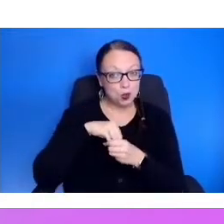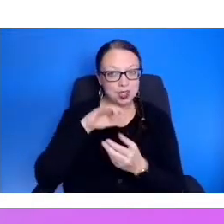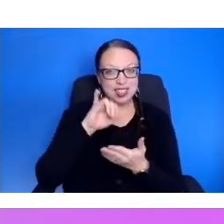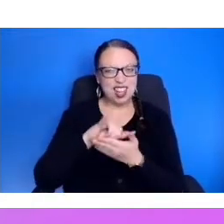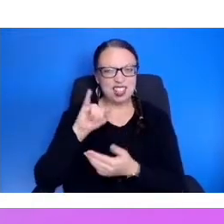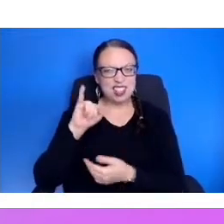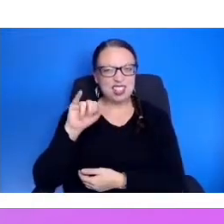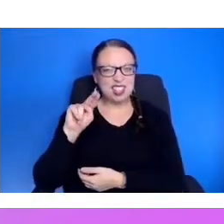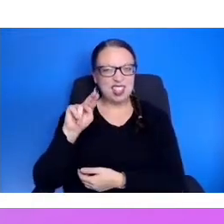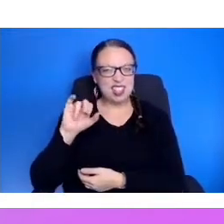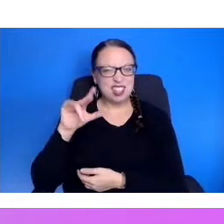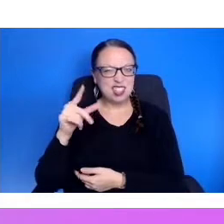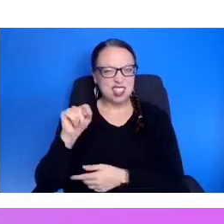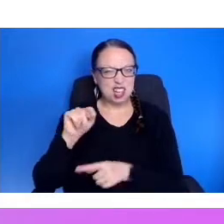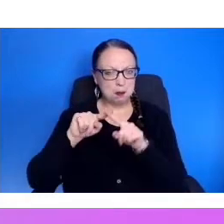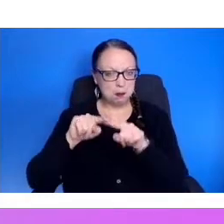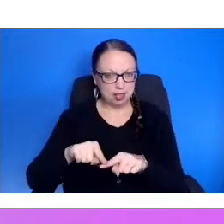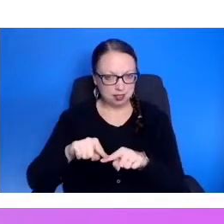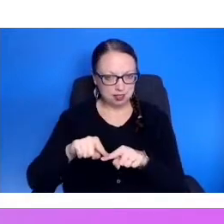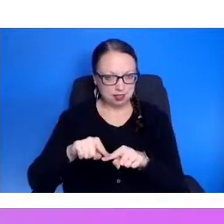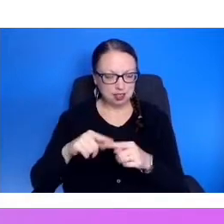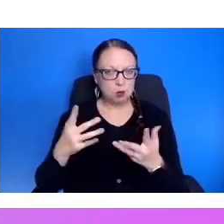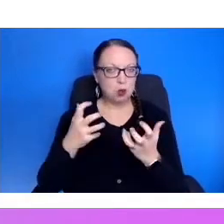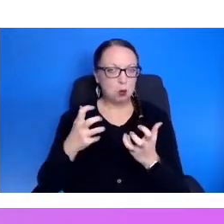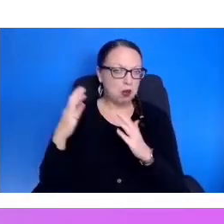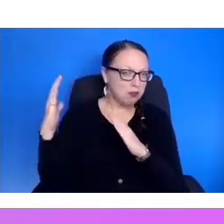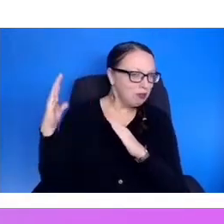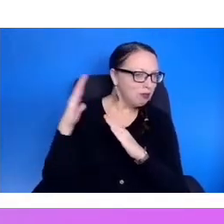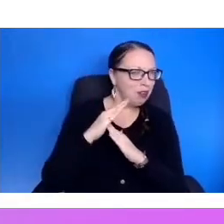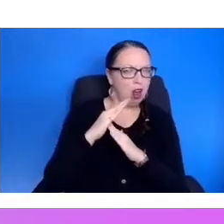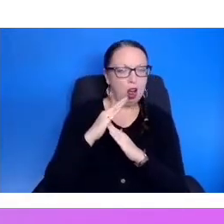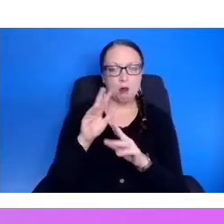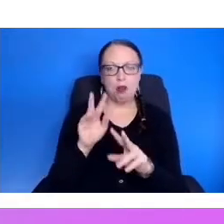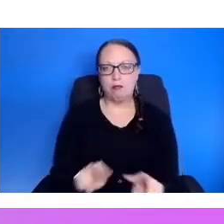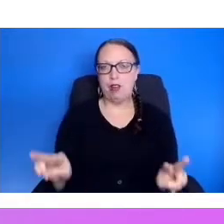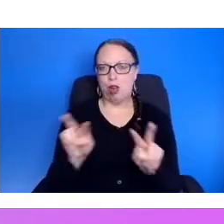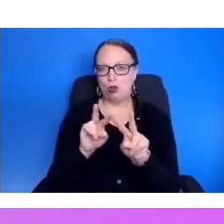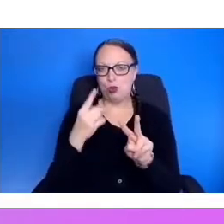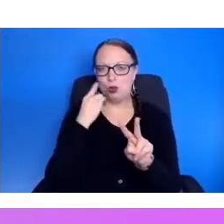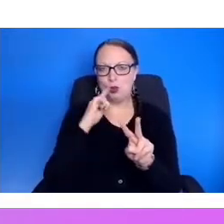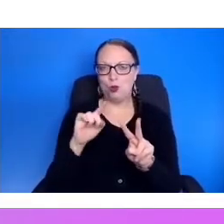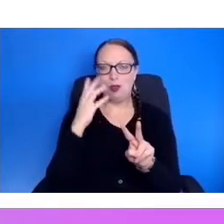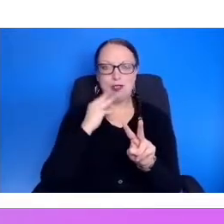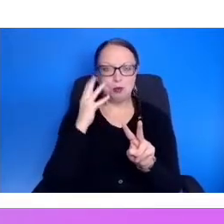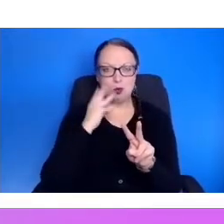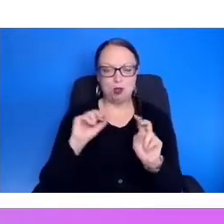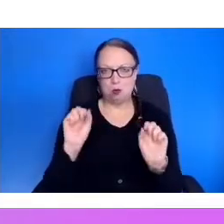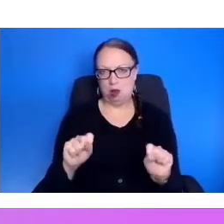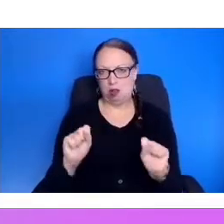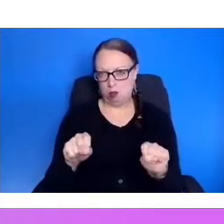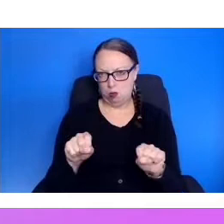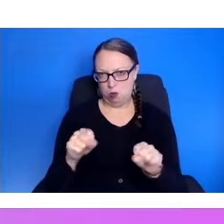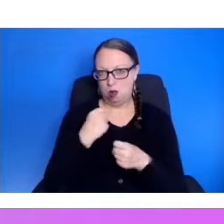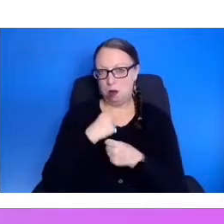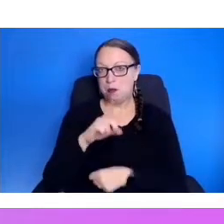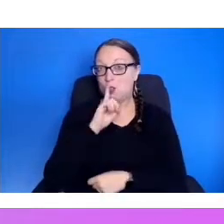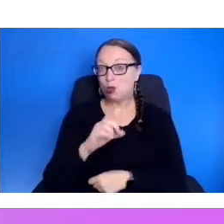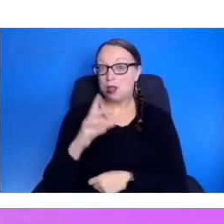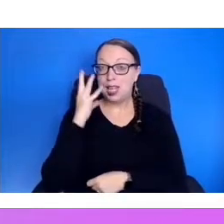it is about maximizing the value of an experience and ensuring that that experience is as consistently delightful